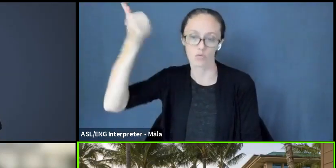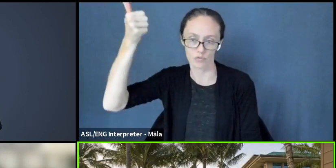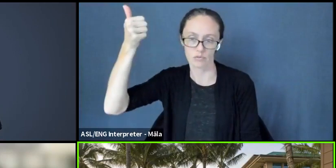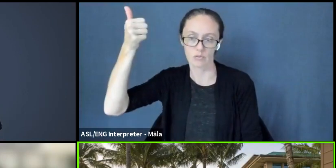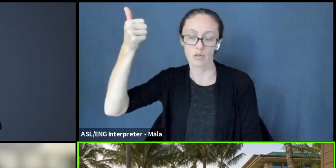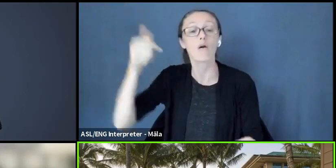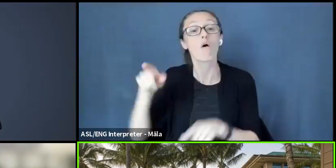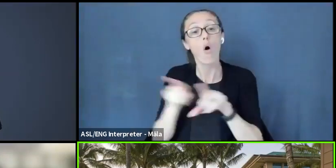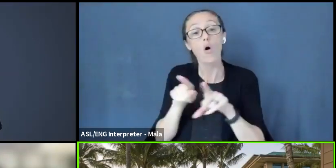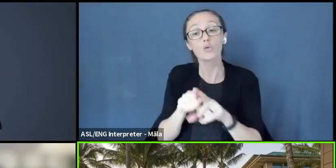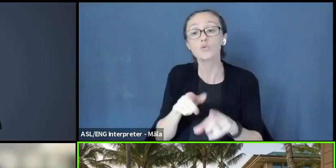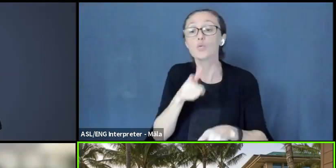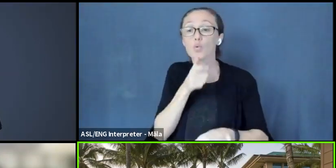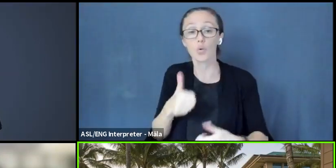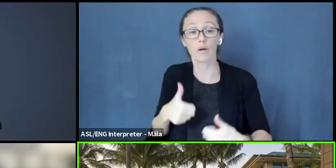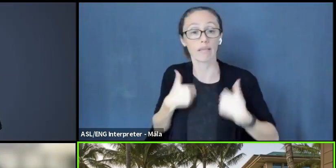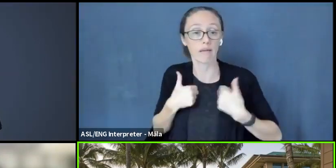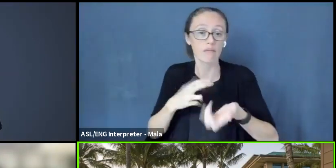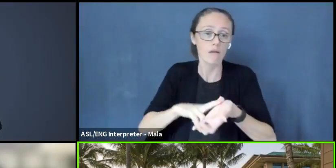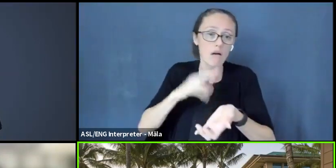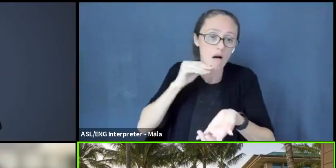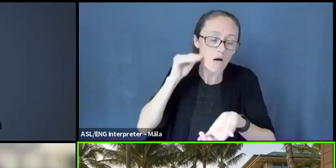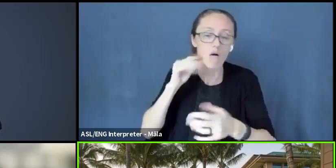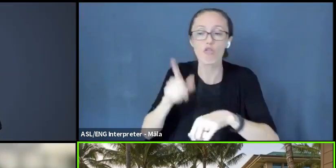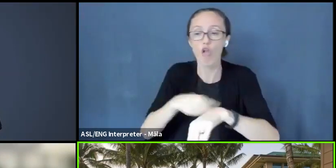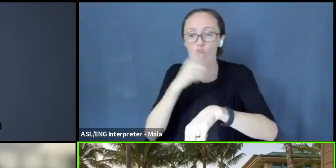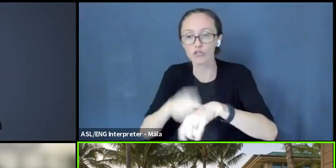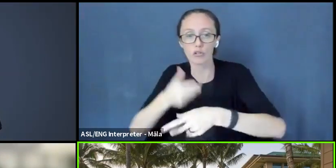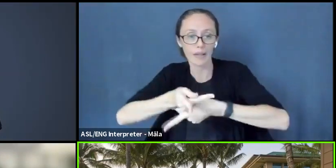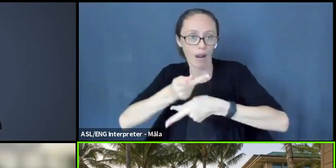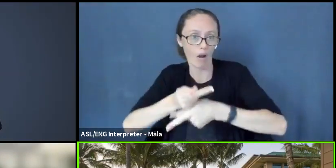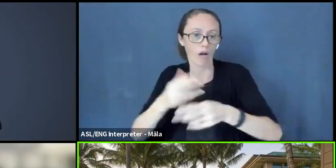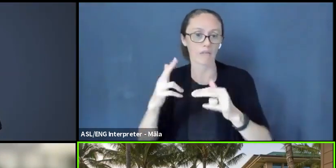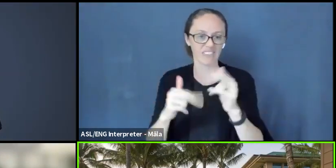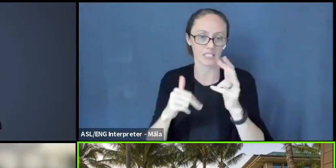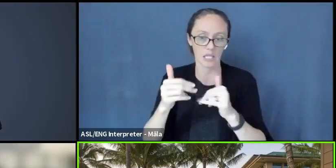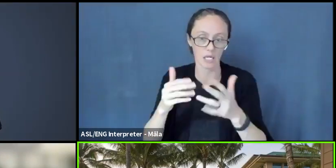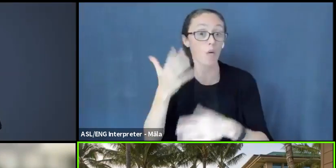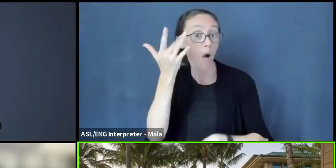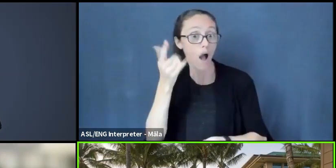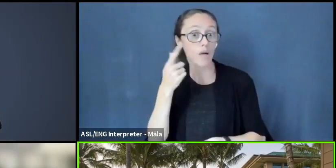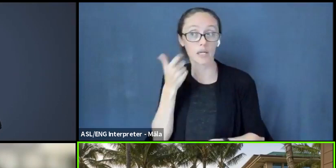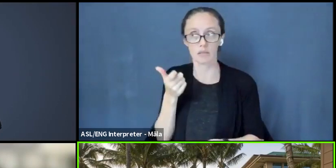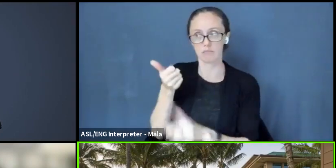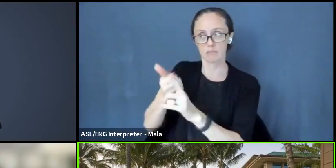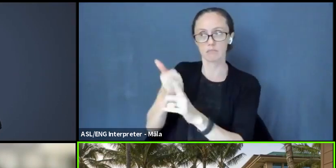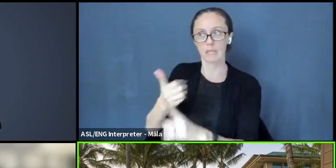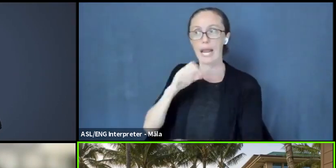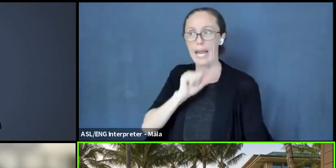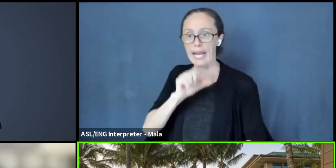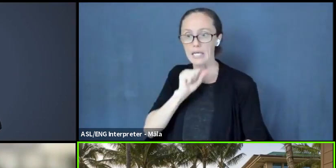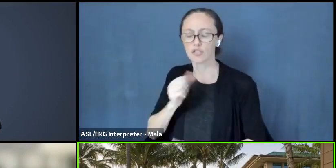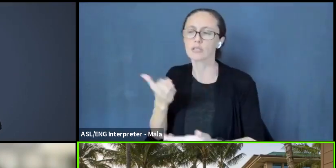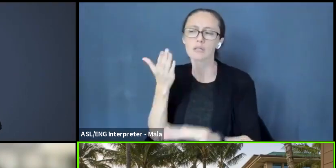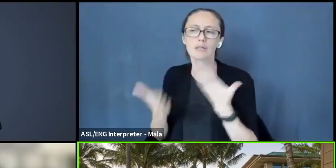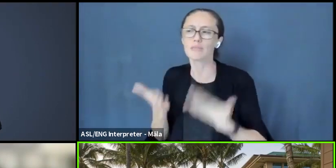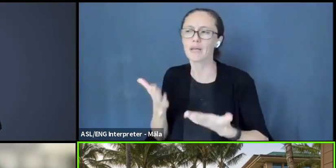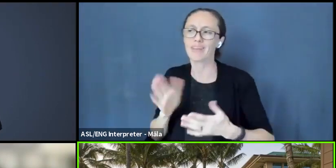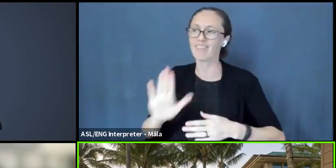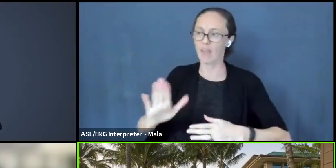facilities because of their age already, may not have made as great immune response and